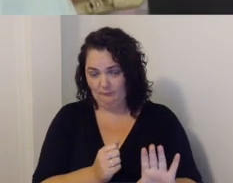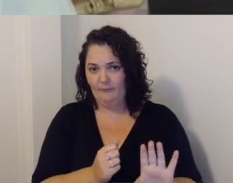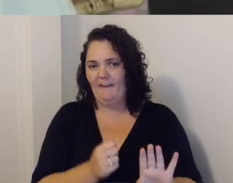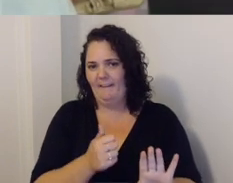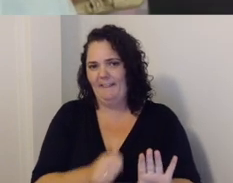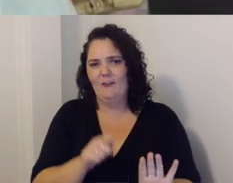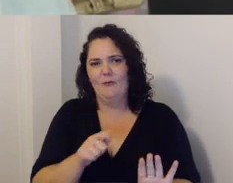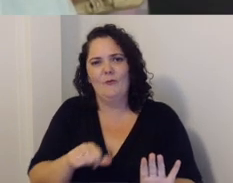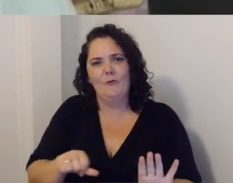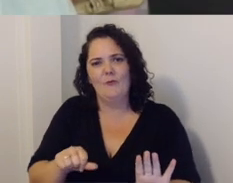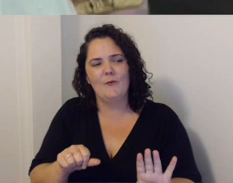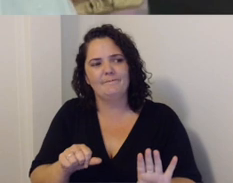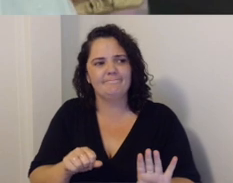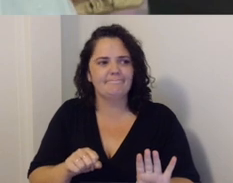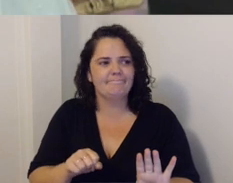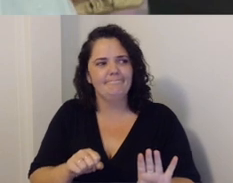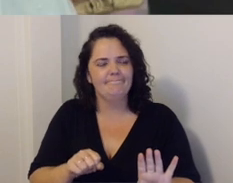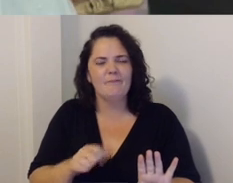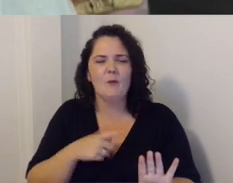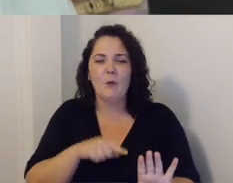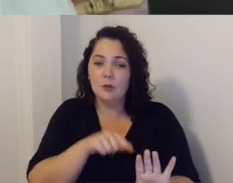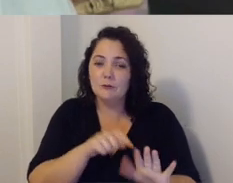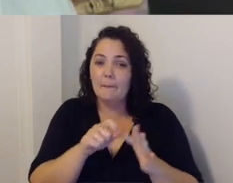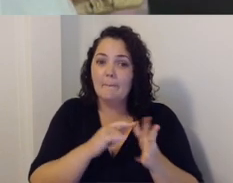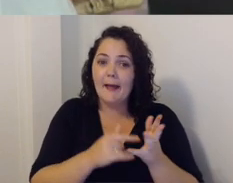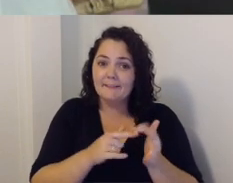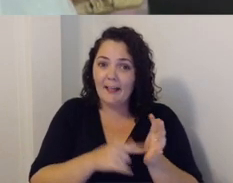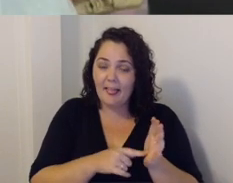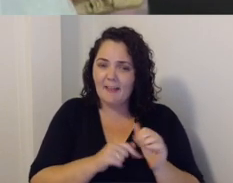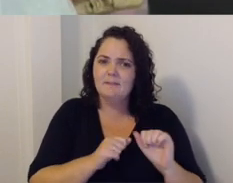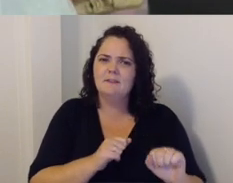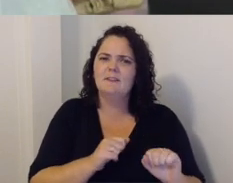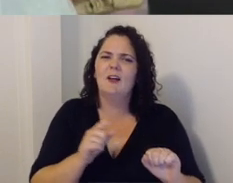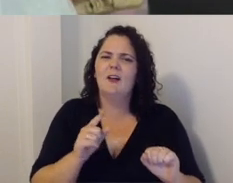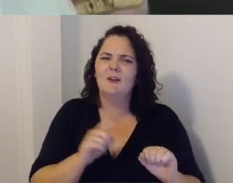is is you're working a white pigment down into your paper, a titanium dioxide pigment